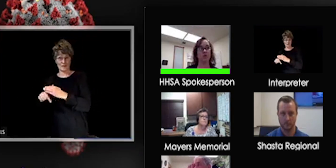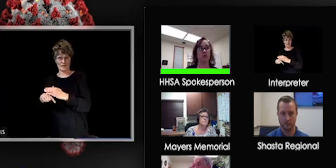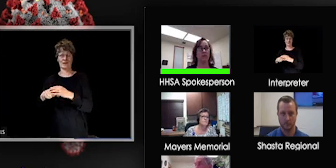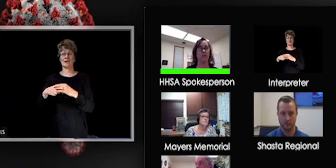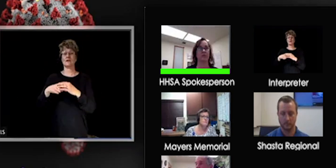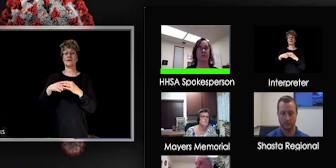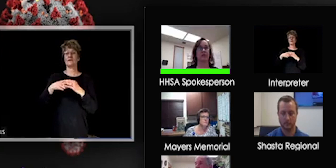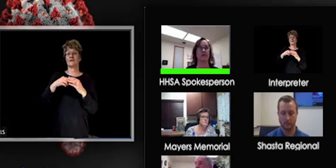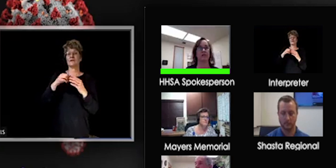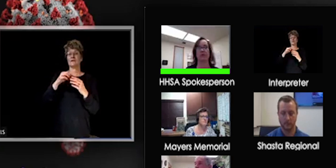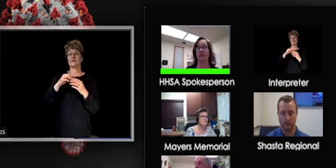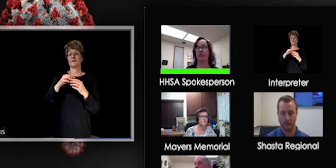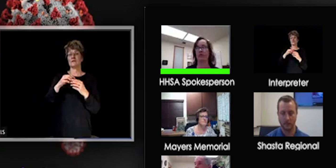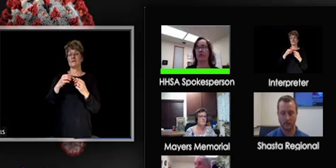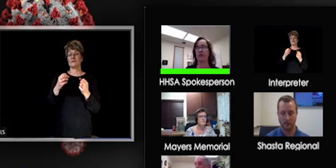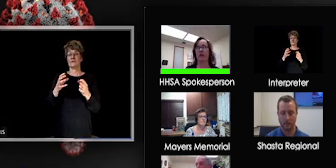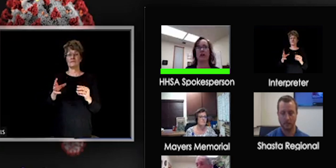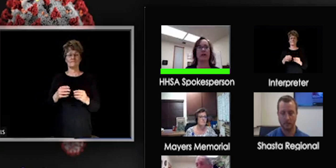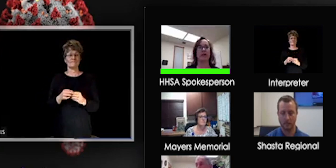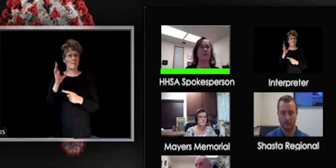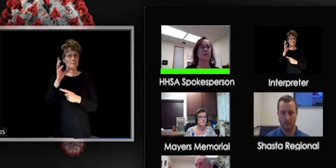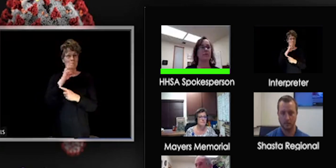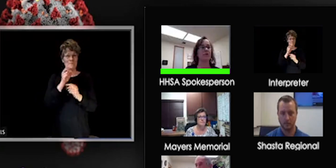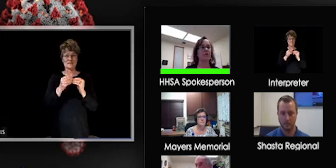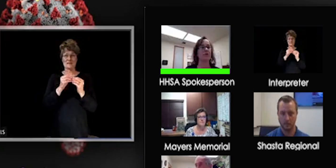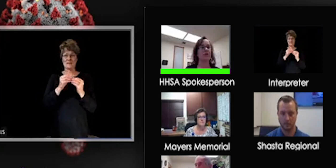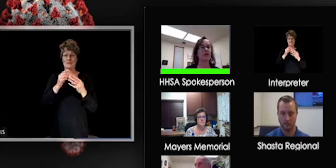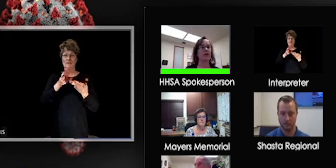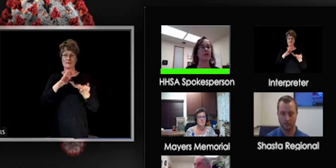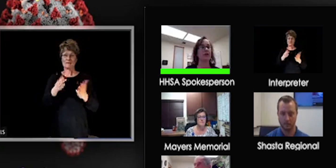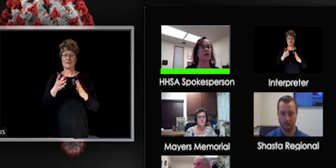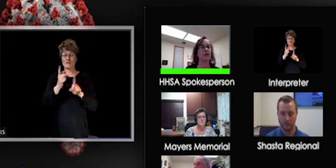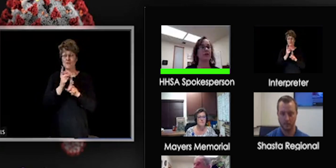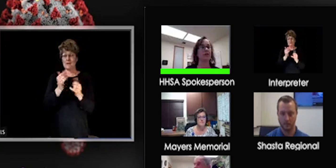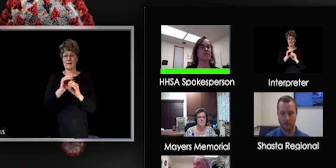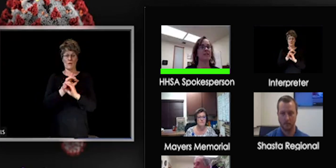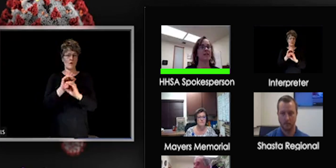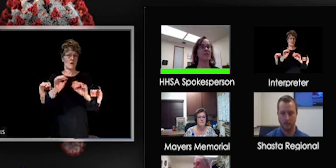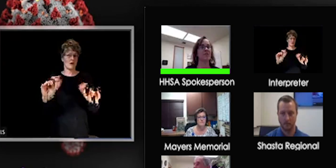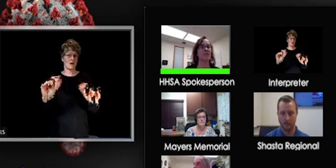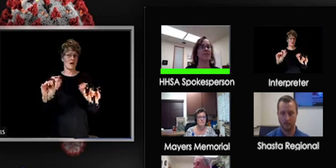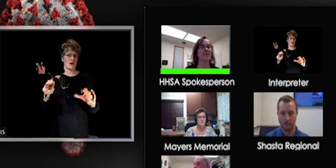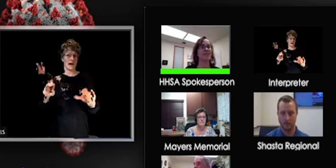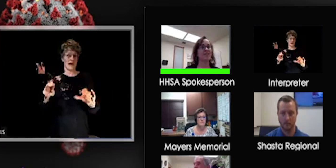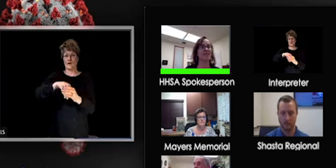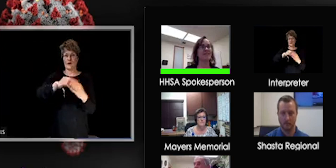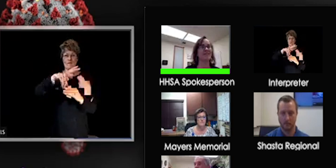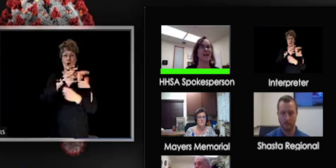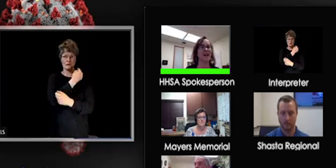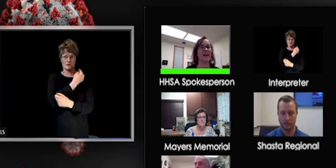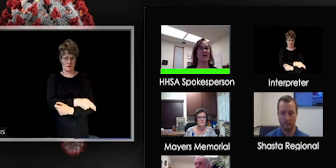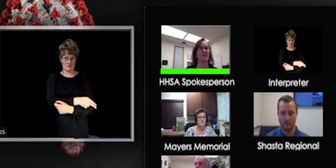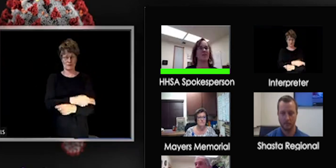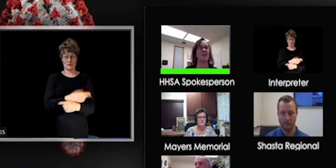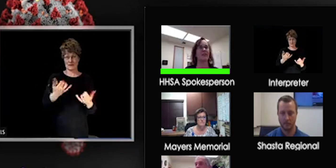currently have no people in the hospital. Here today with us we have Donnell Ewert.